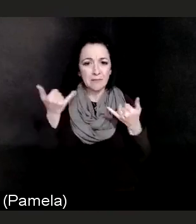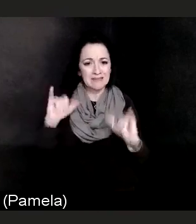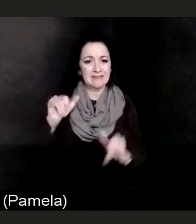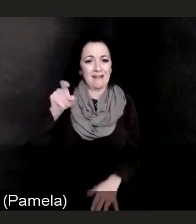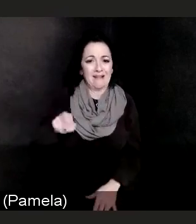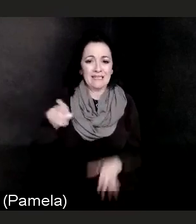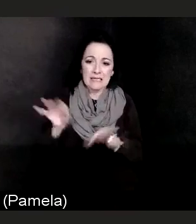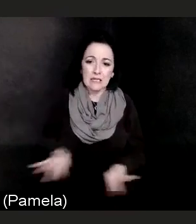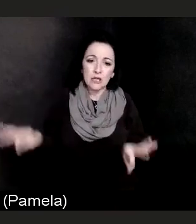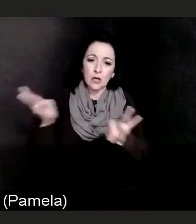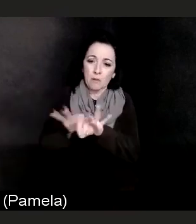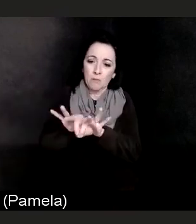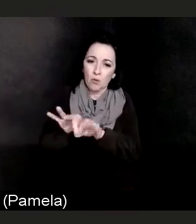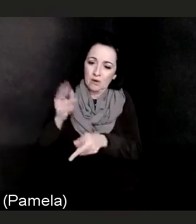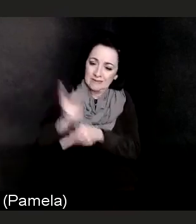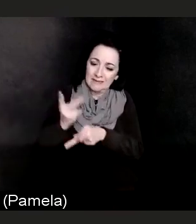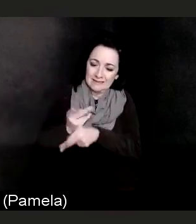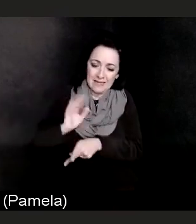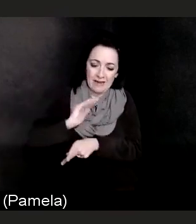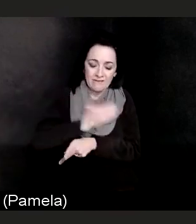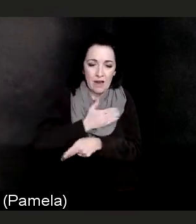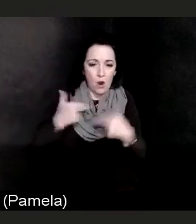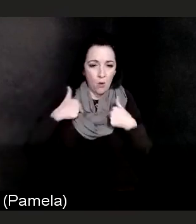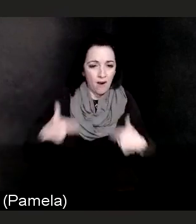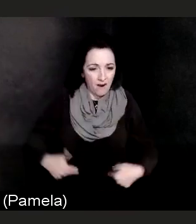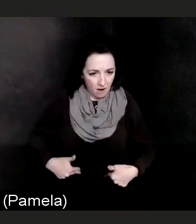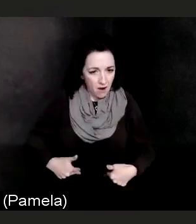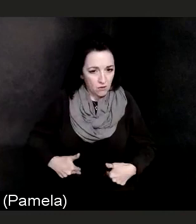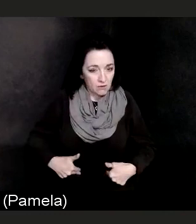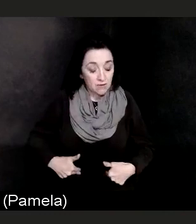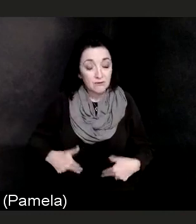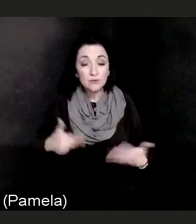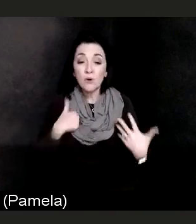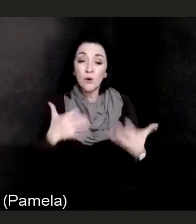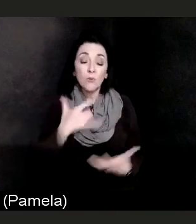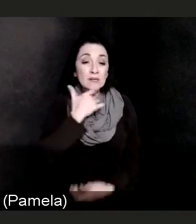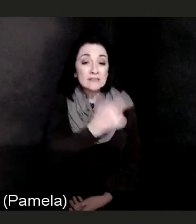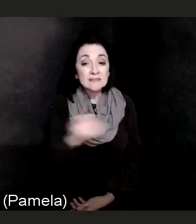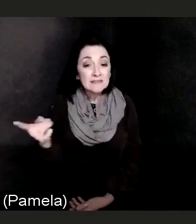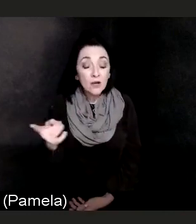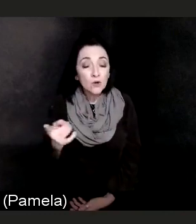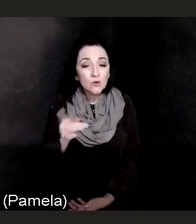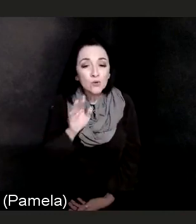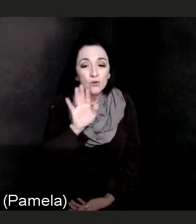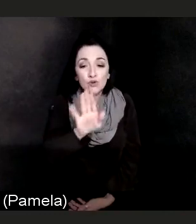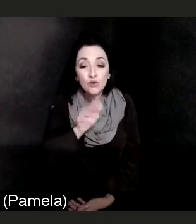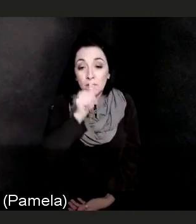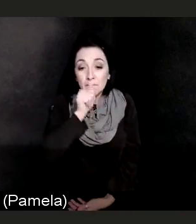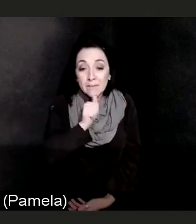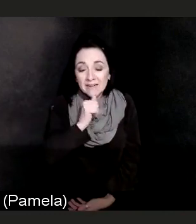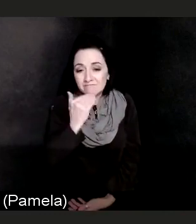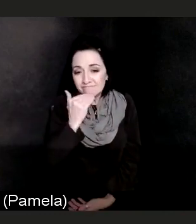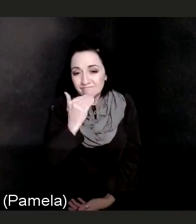So thank you so much for your trust, thank you so much for being patient with us, and thank you so much